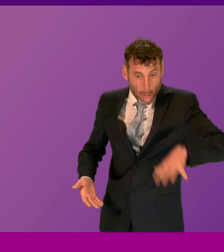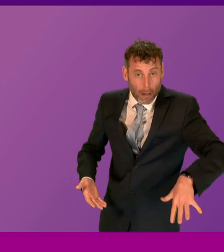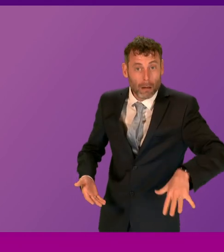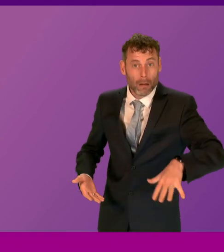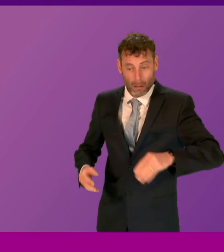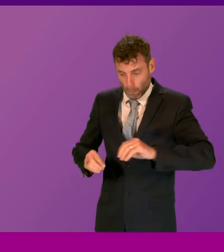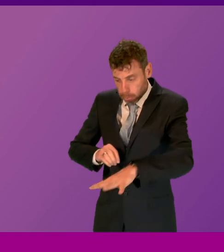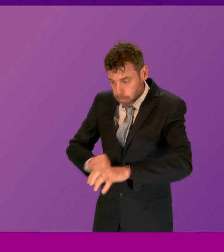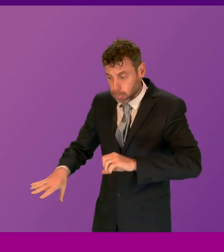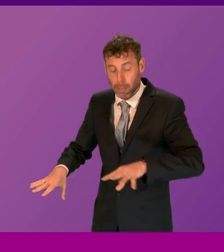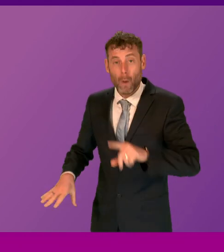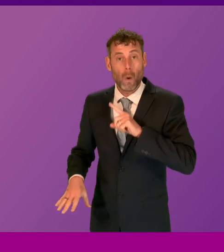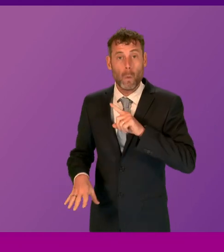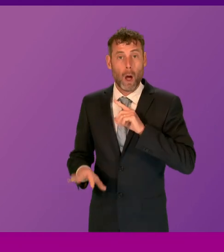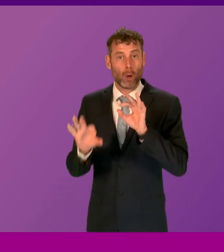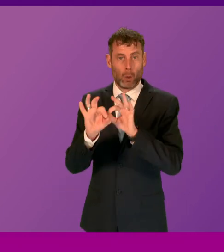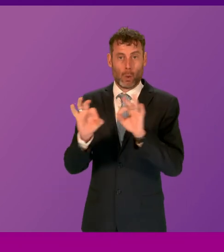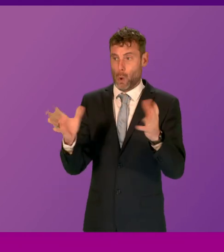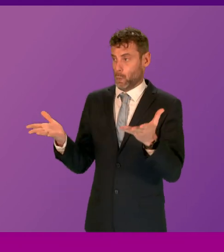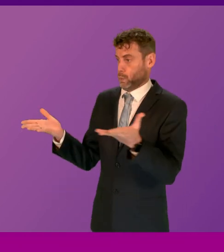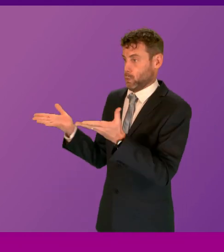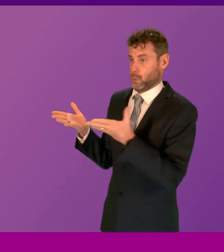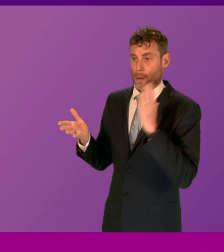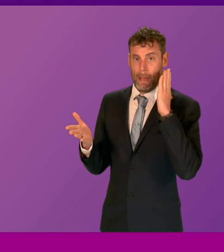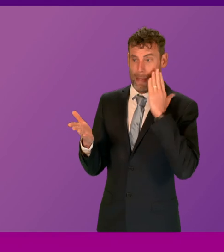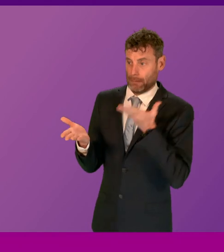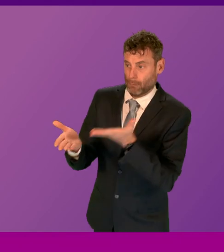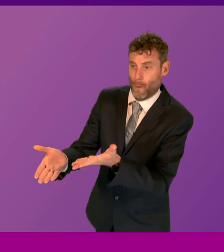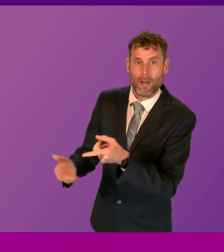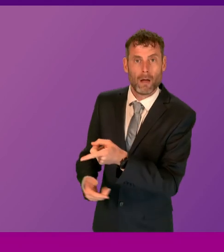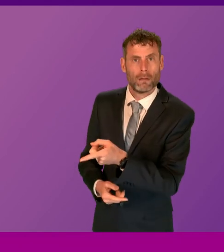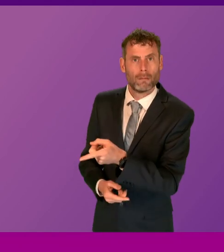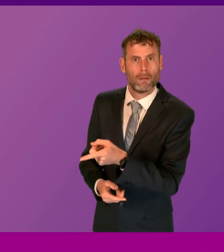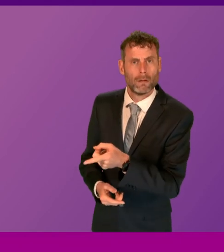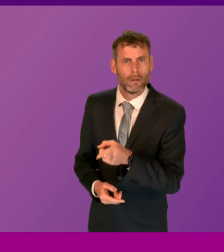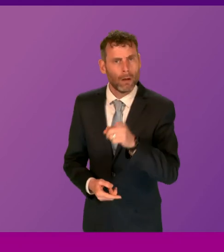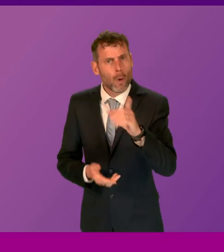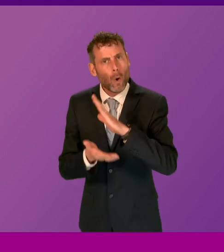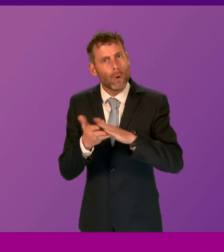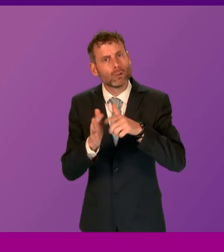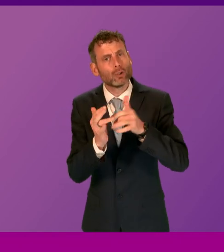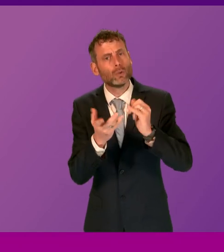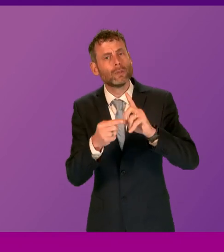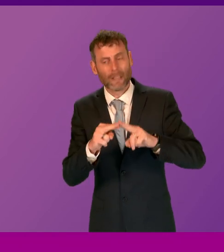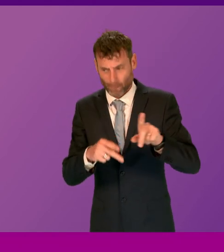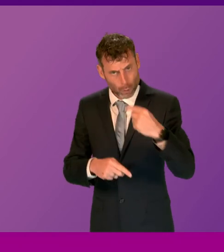by vomit and other bodily fluids, because there was no bed available. What does Humza Yousaf have to say to Kirsteen?